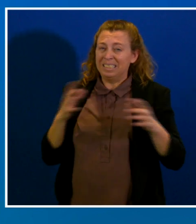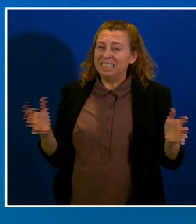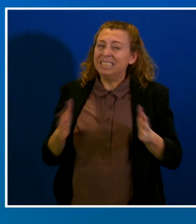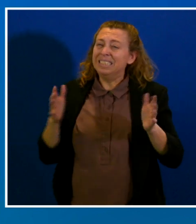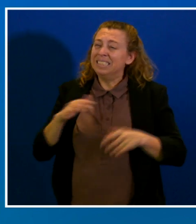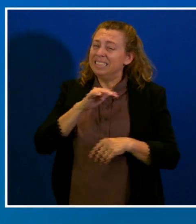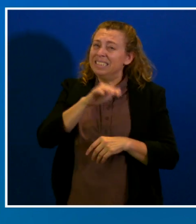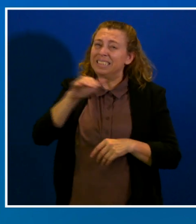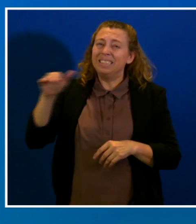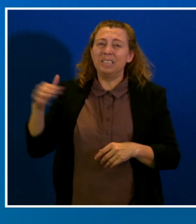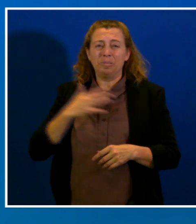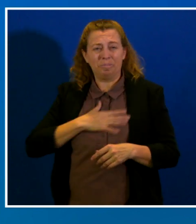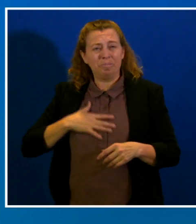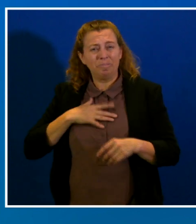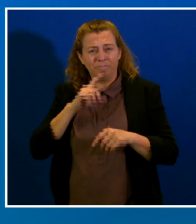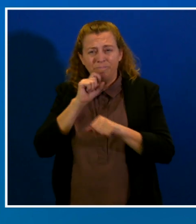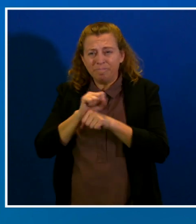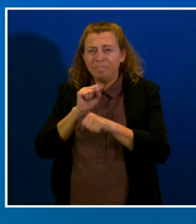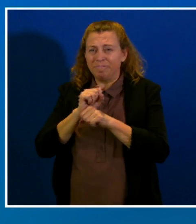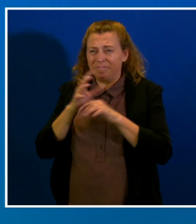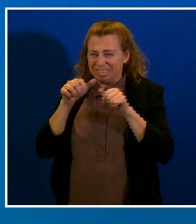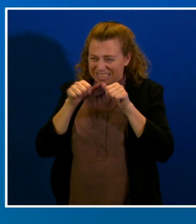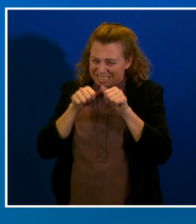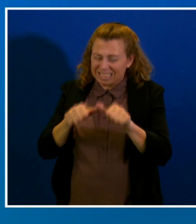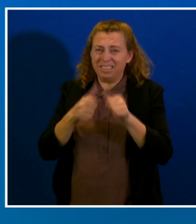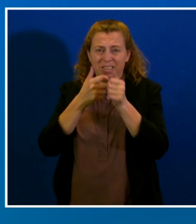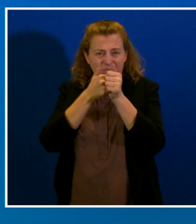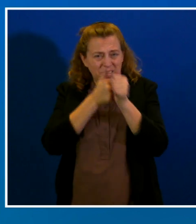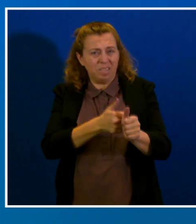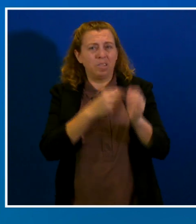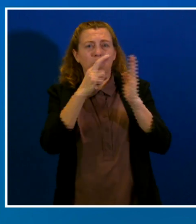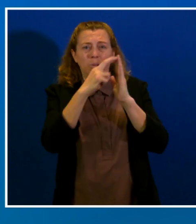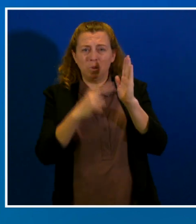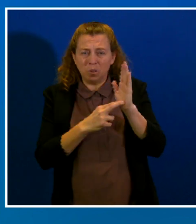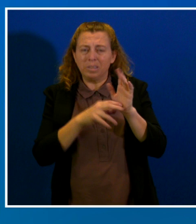spread of this virus, not only to prevent a rollback and